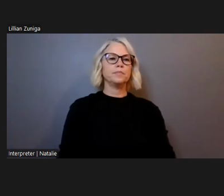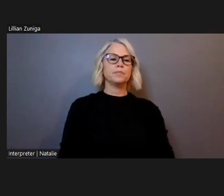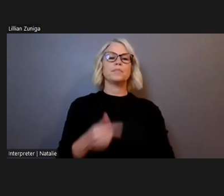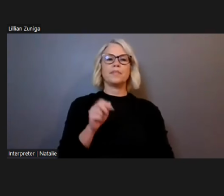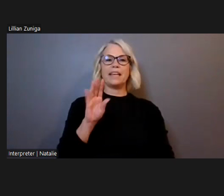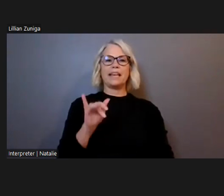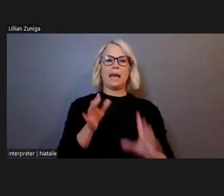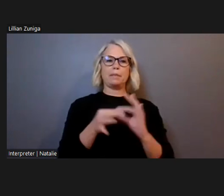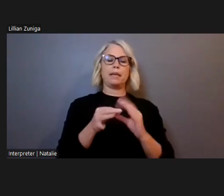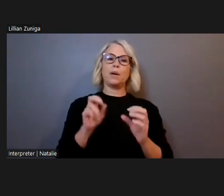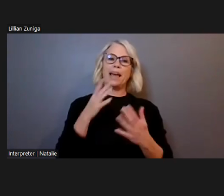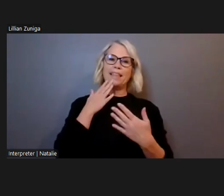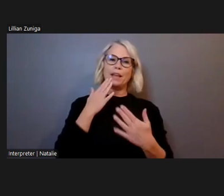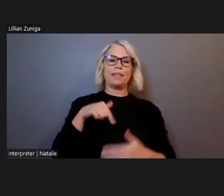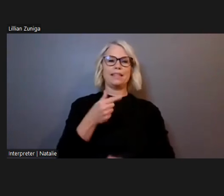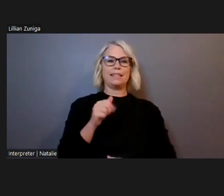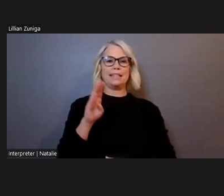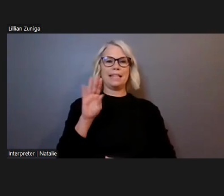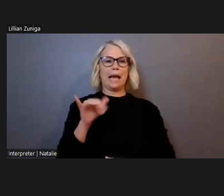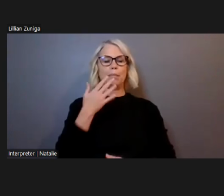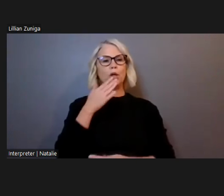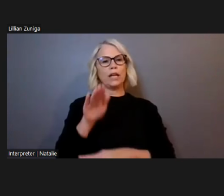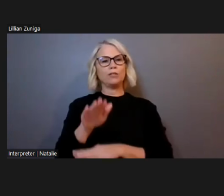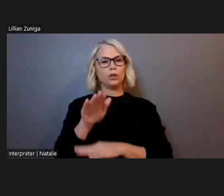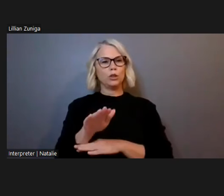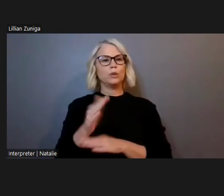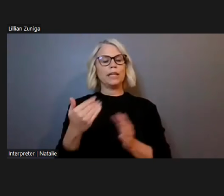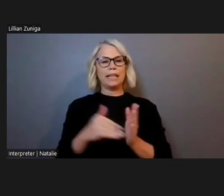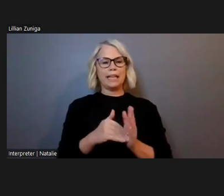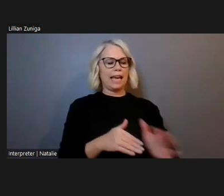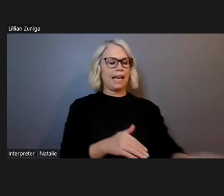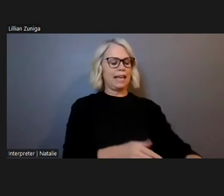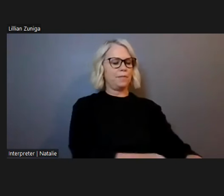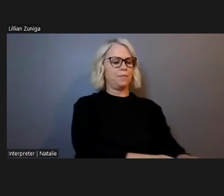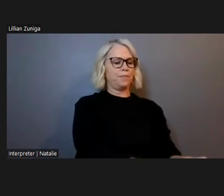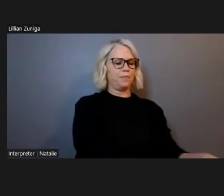We are happy to have you here today.